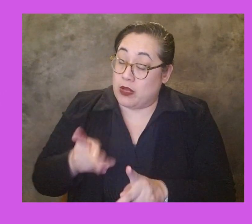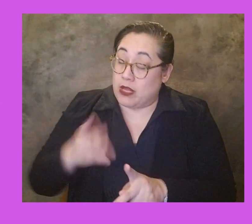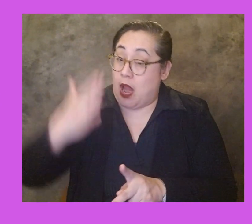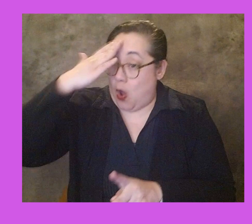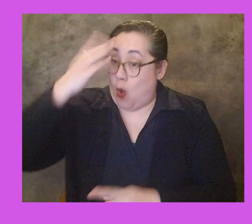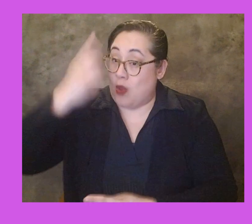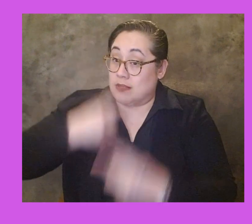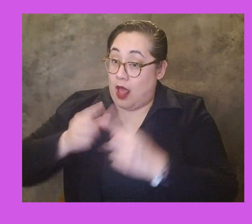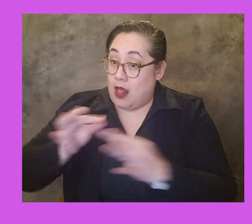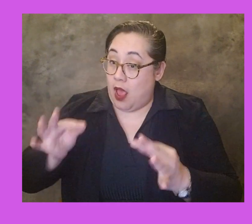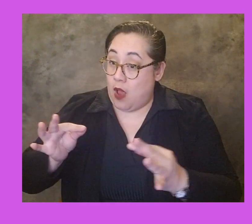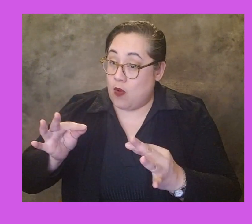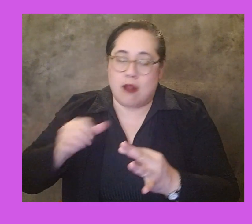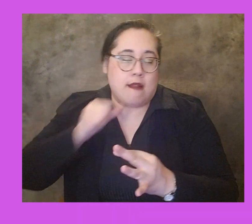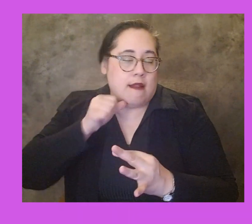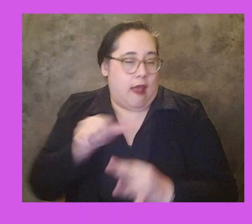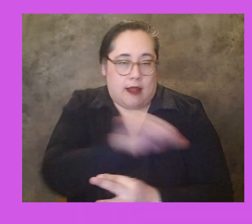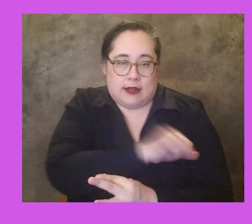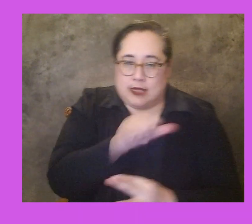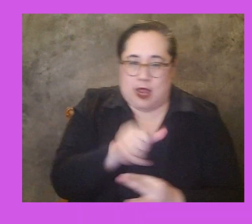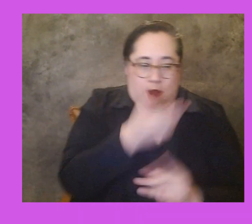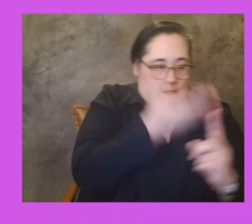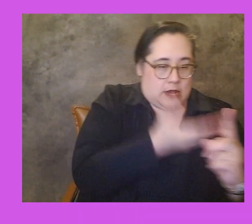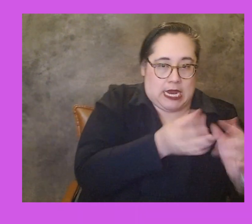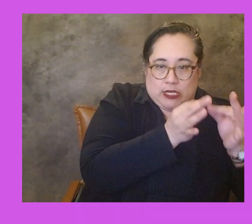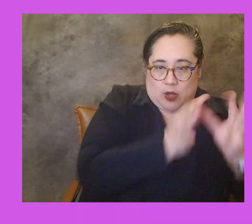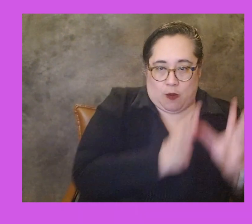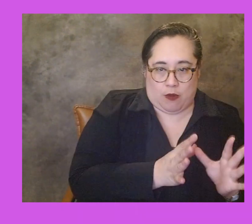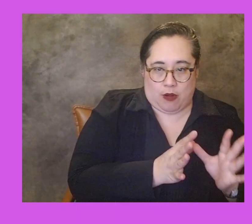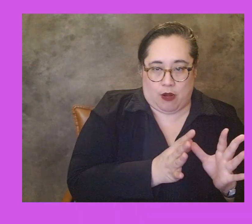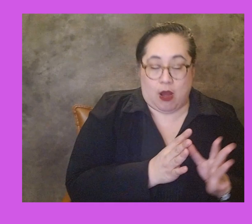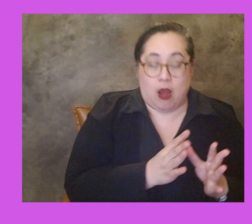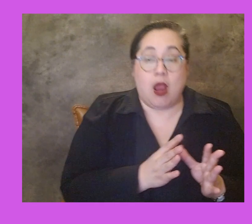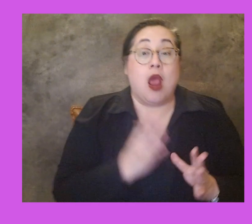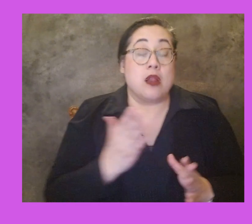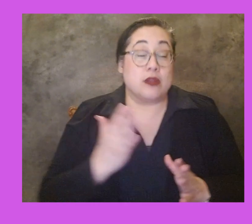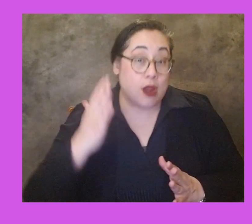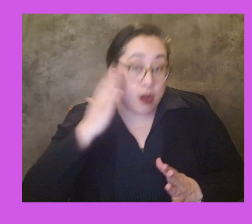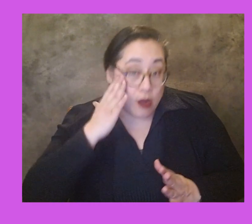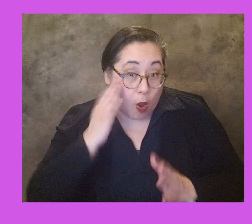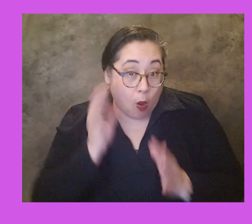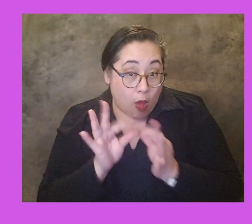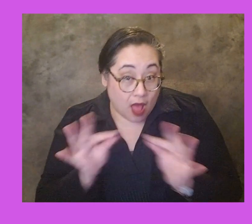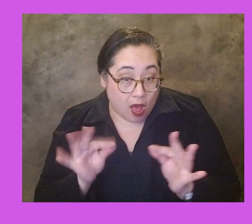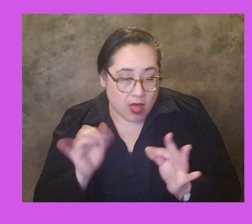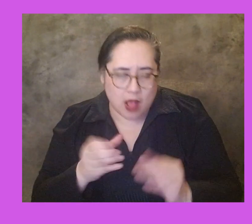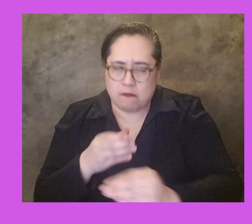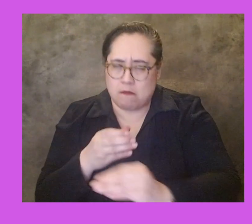To know a language is powerful, but to be an interpreter, that's next level.